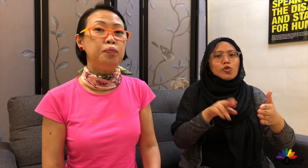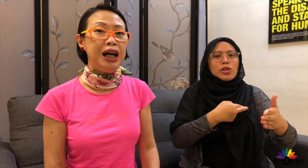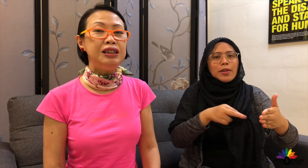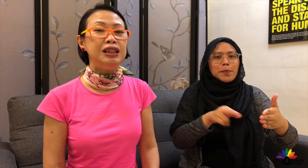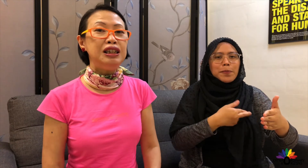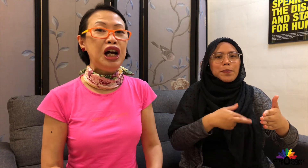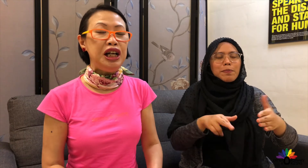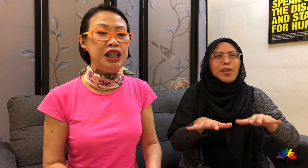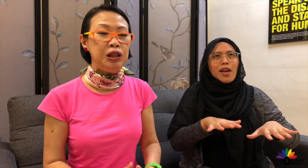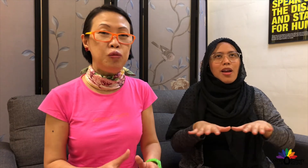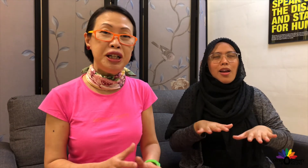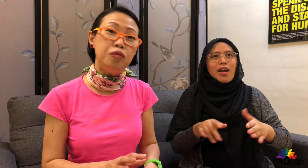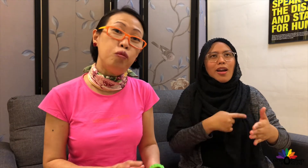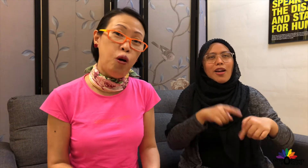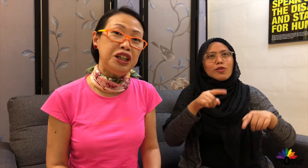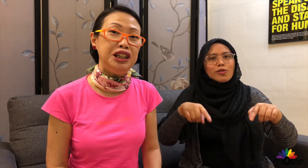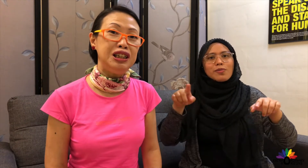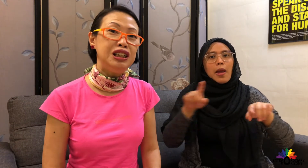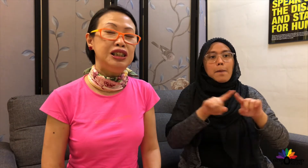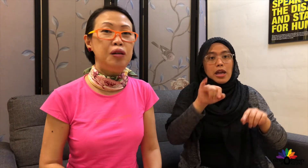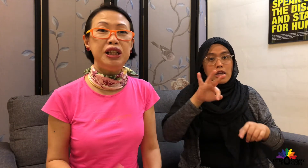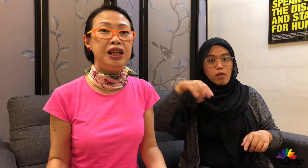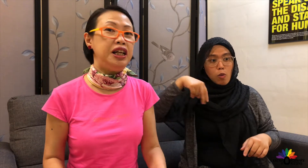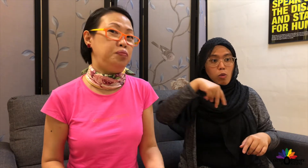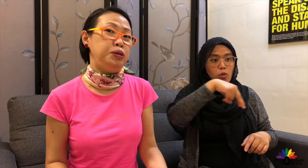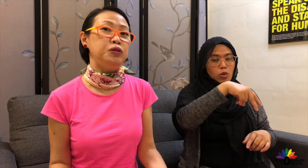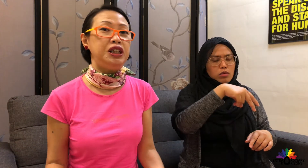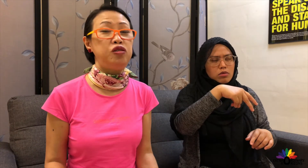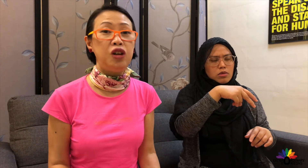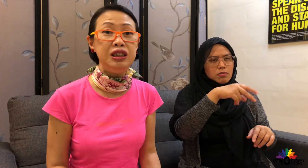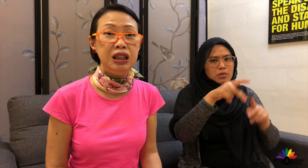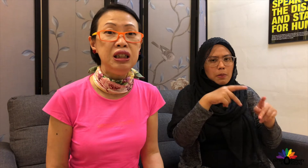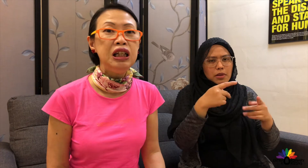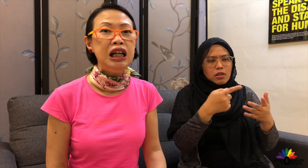But when I'm walking, something that people take for granted,